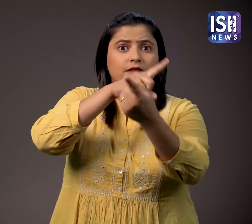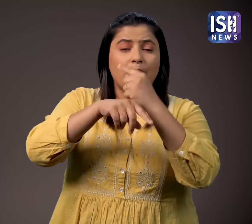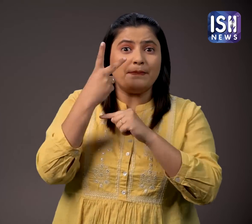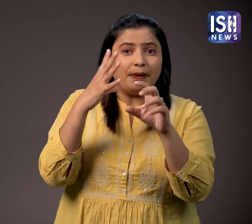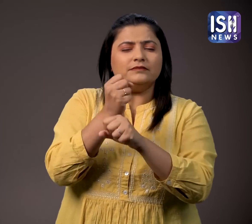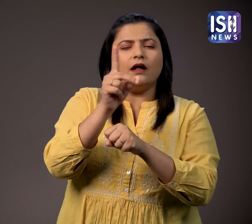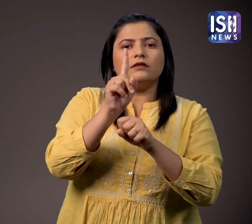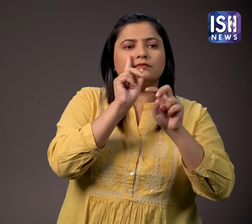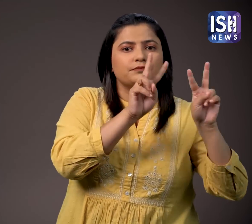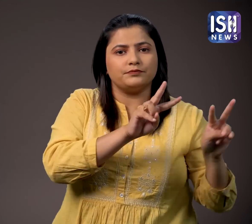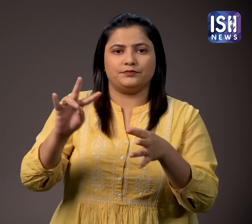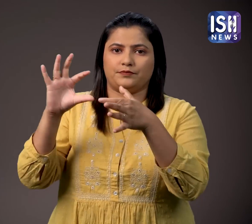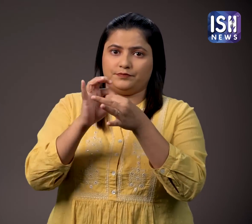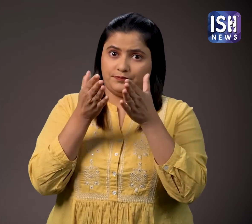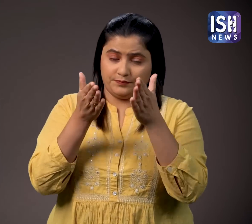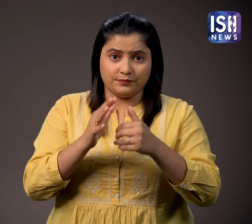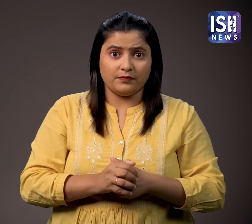If you missed watching these, you can watch them here.